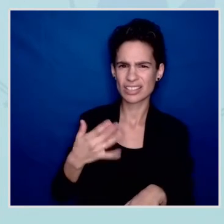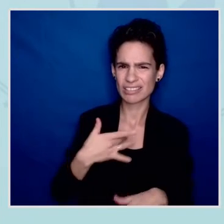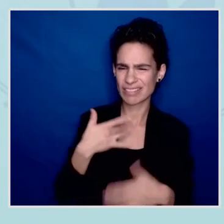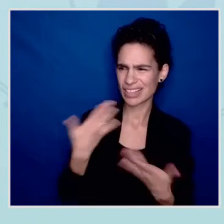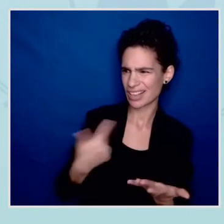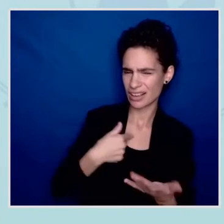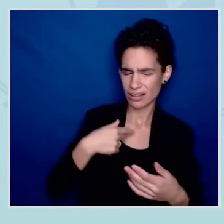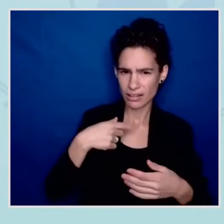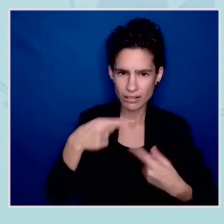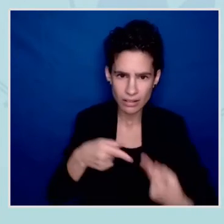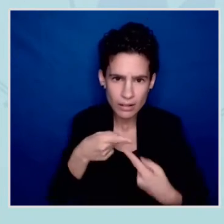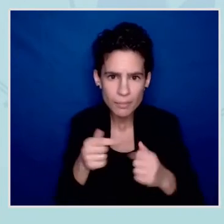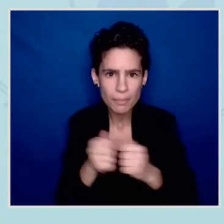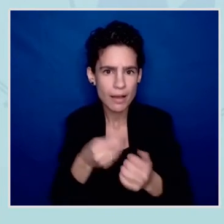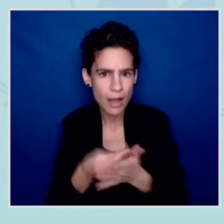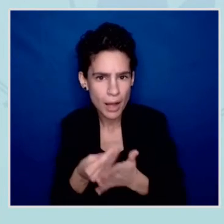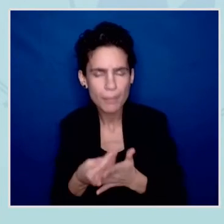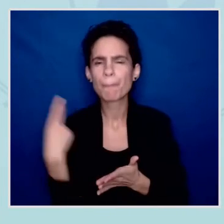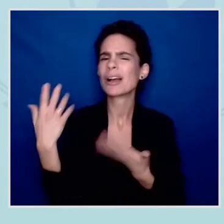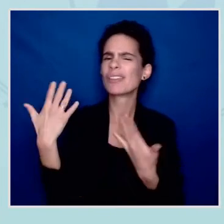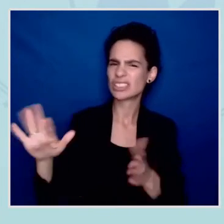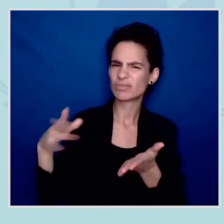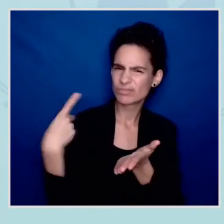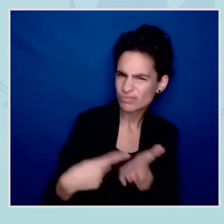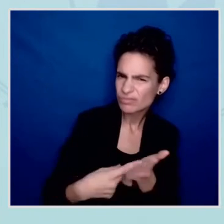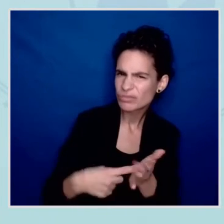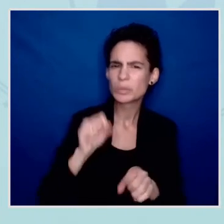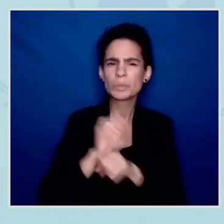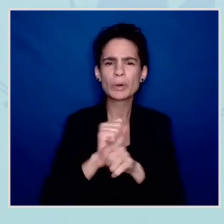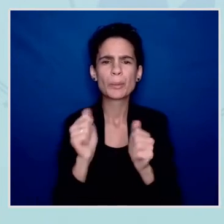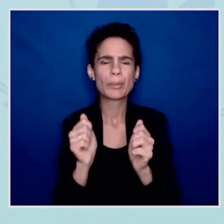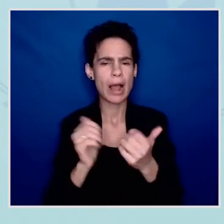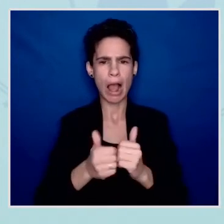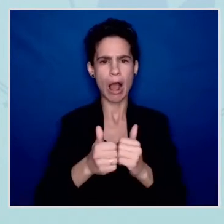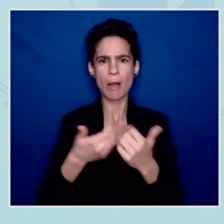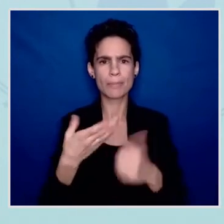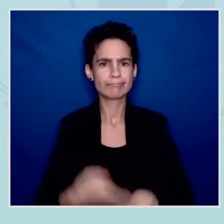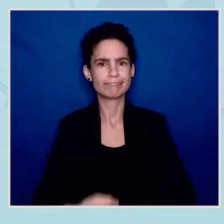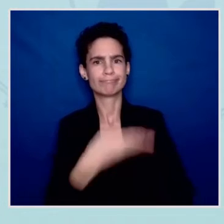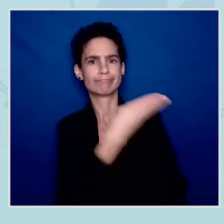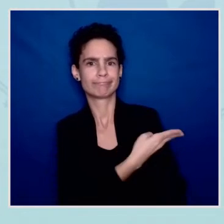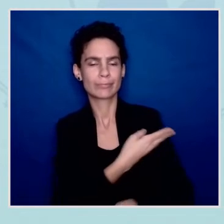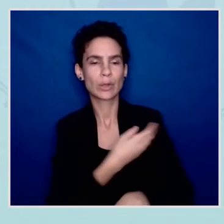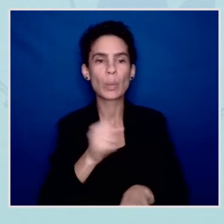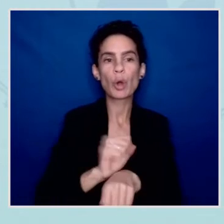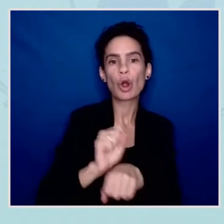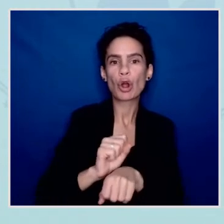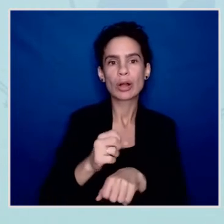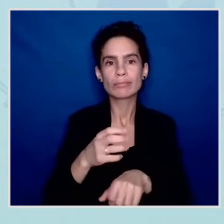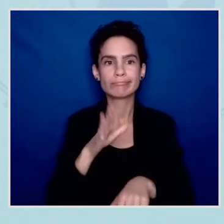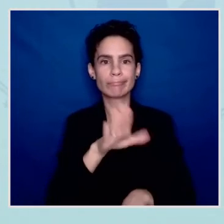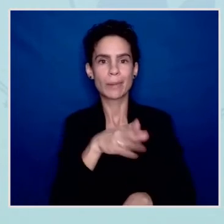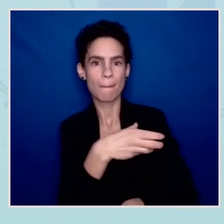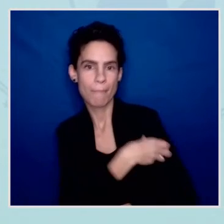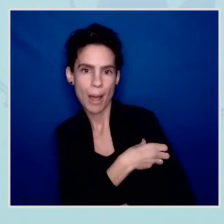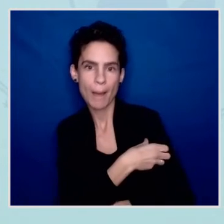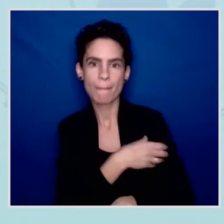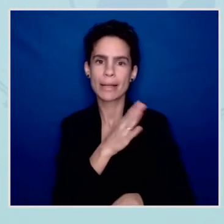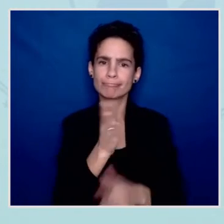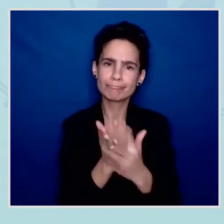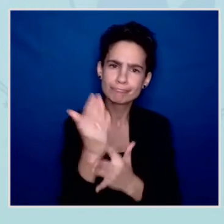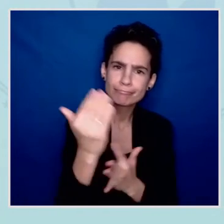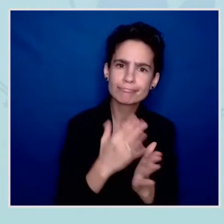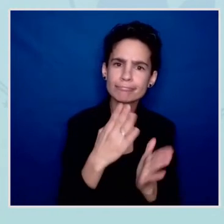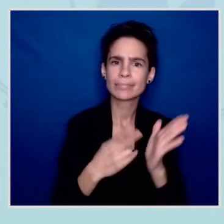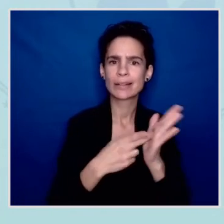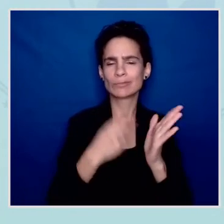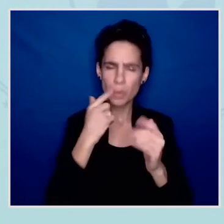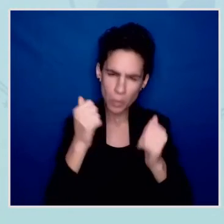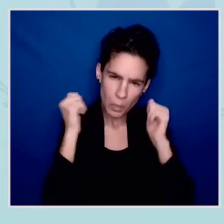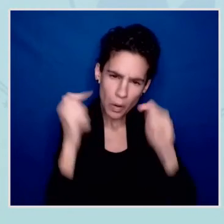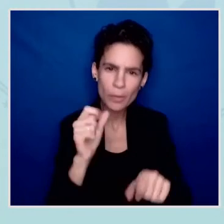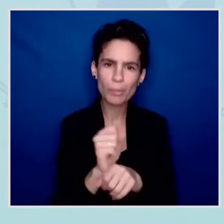MARTY, WORKING WITH MEN AND